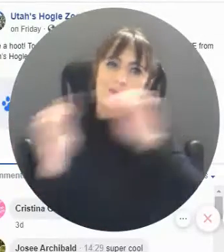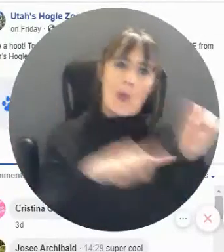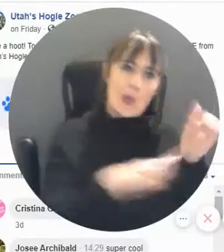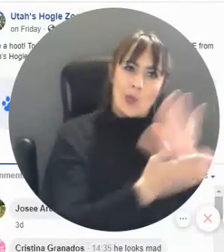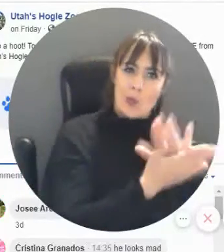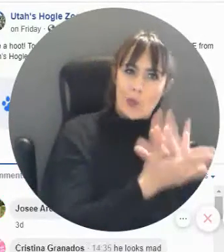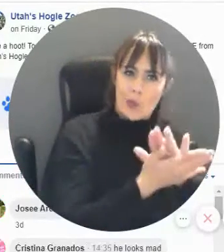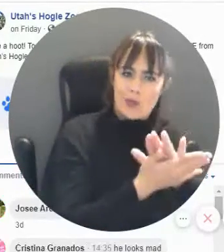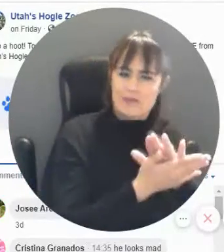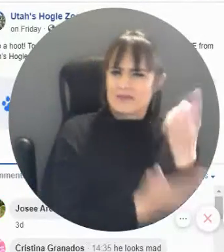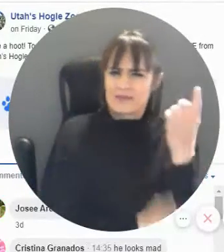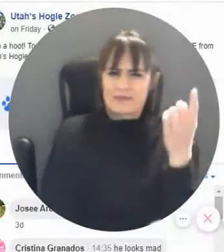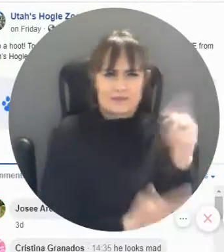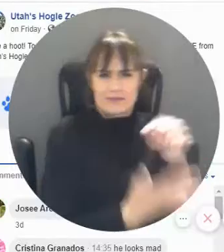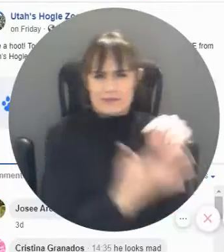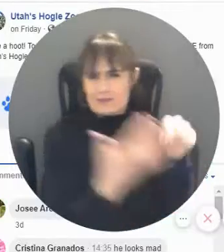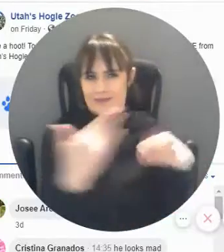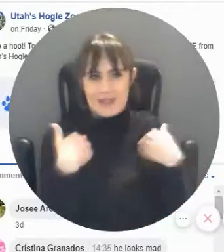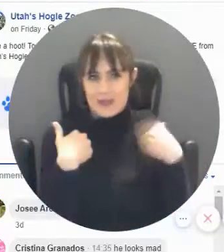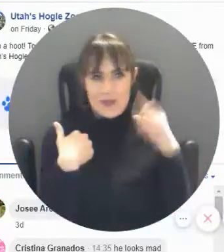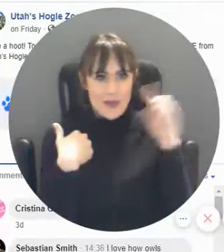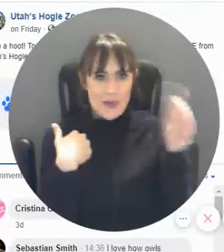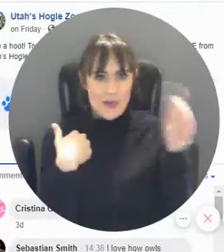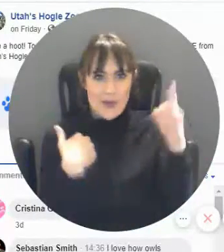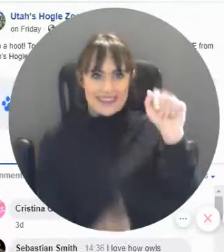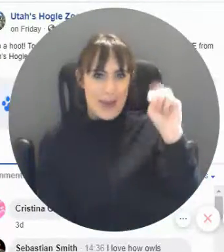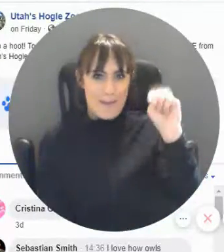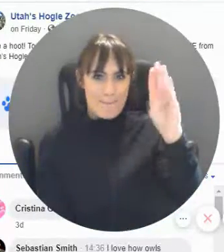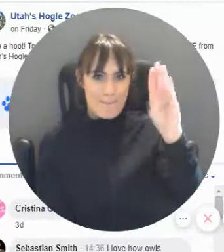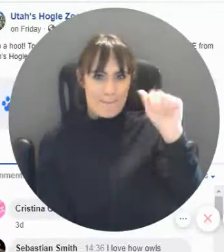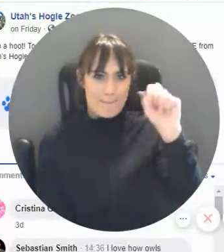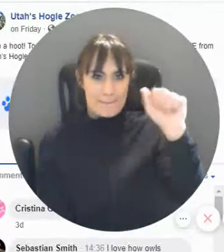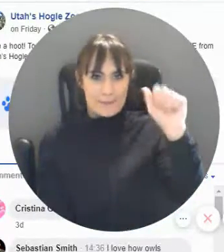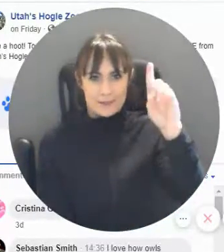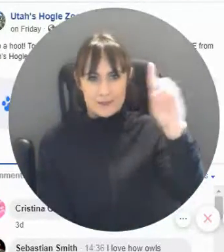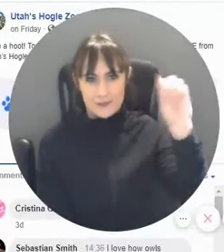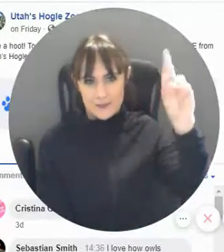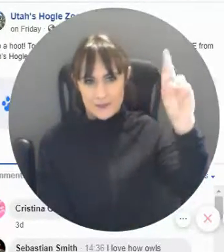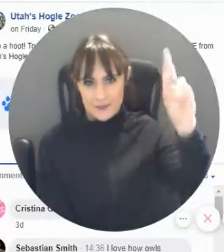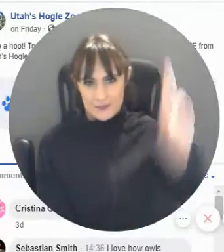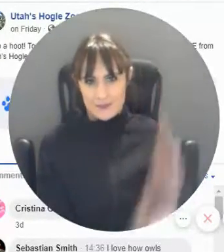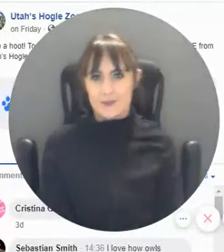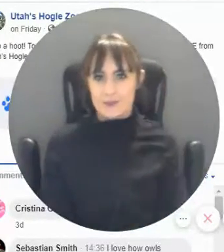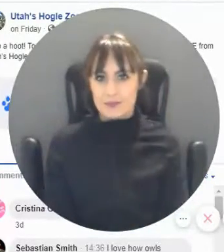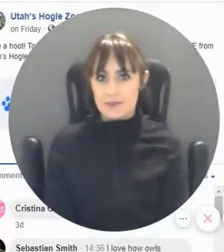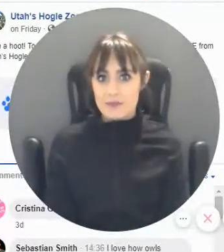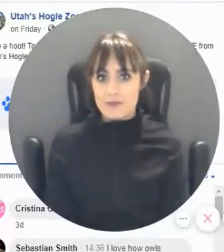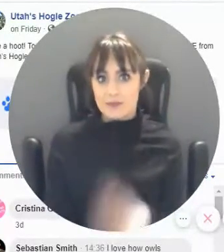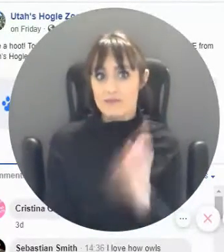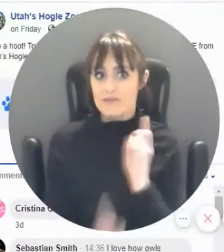Brad: Because they're always ambassadors. Autumn: Yes- ambassadors, I think, are very important. They do visit all kinds of second grade